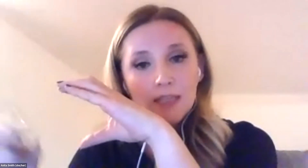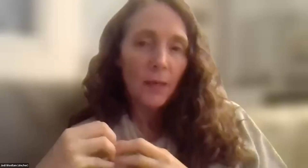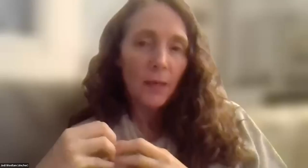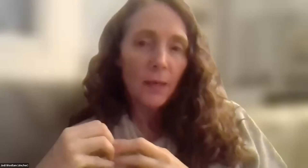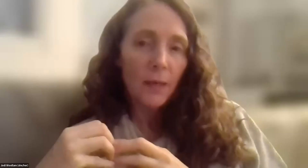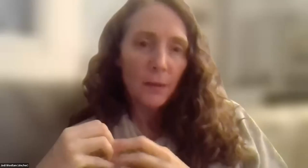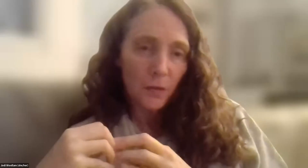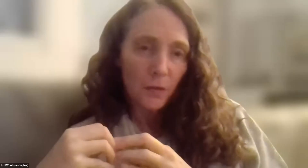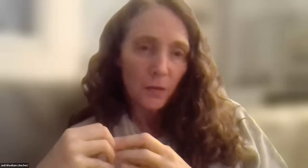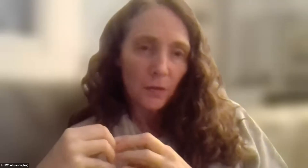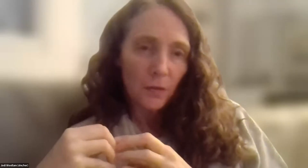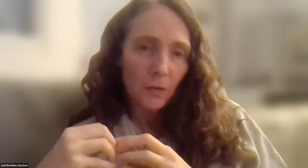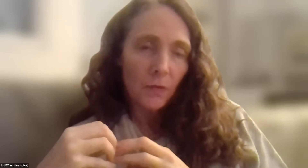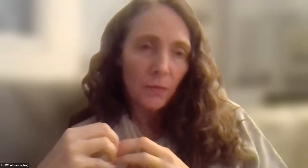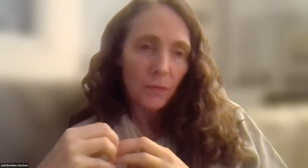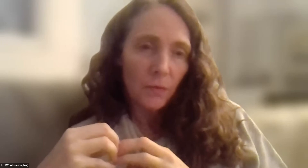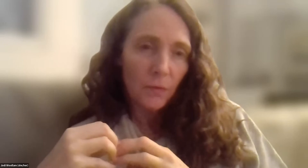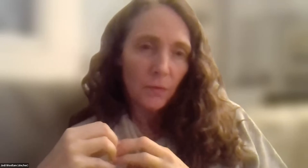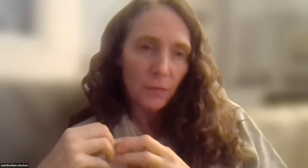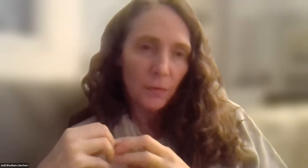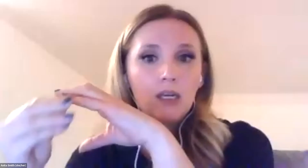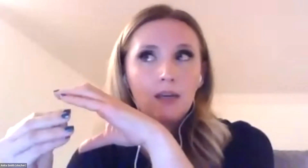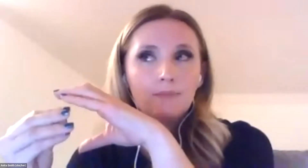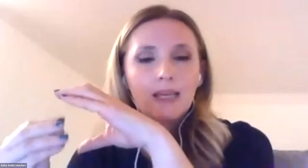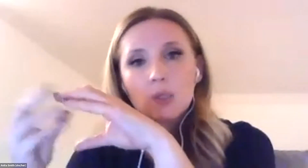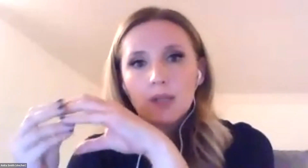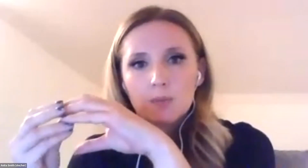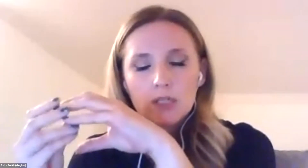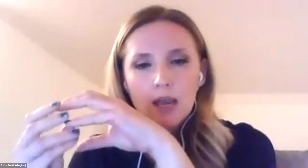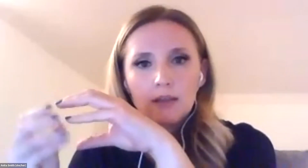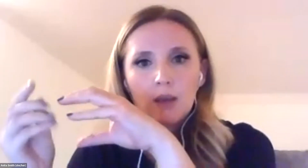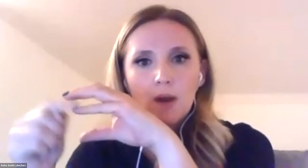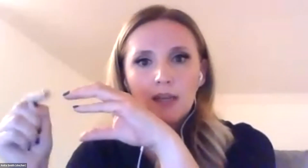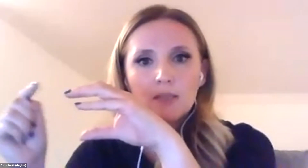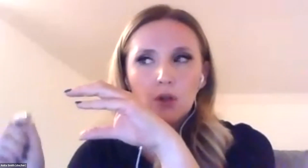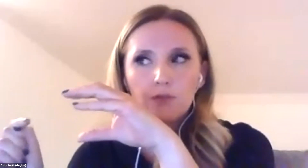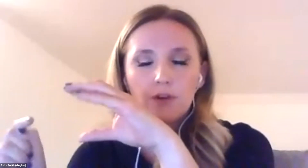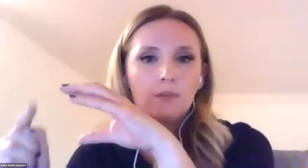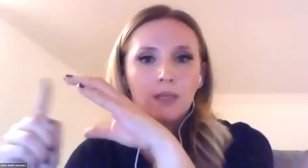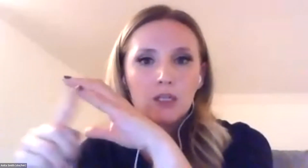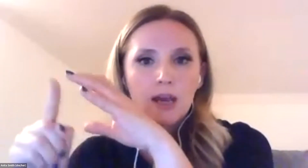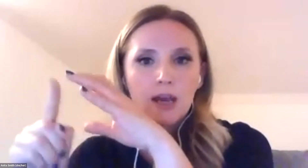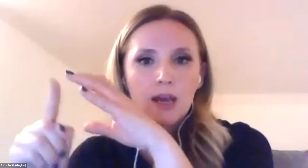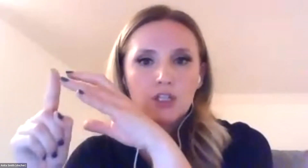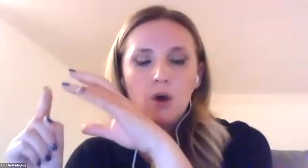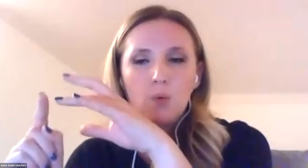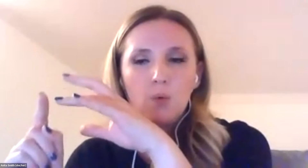[Jodi] Okay. And then depending on the names that get pulled from that. So let's pretend like one gets pulled from international,